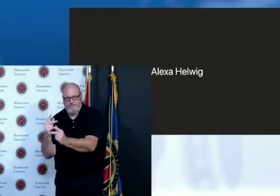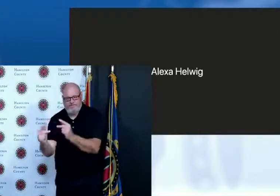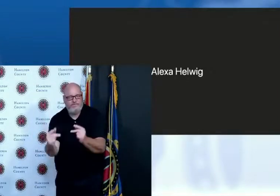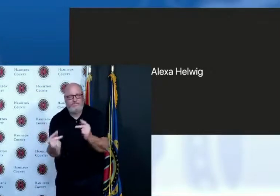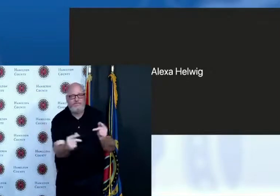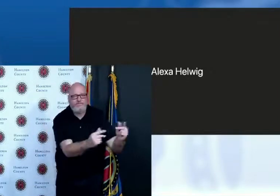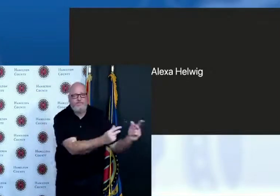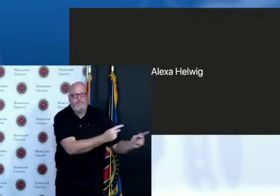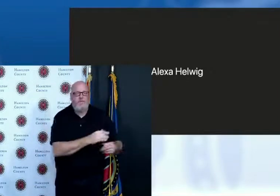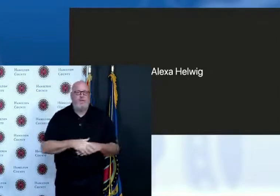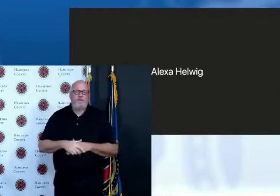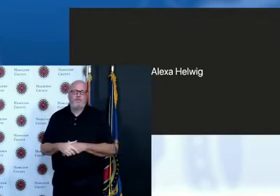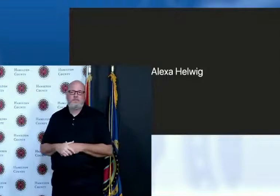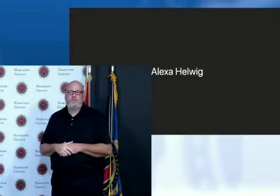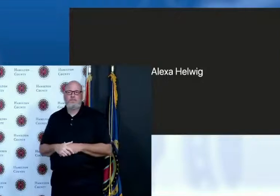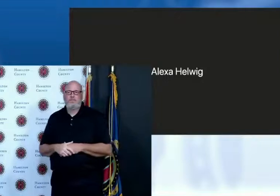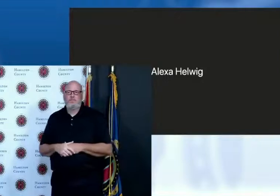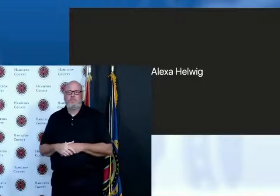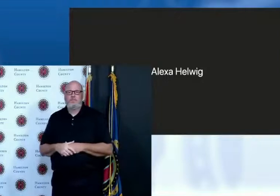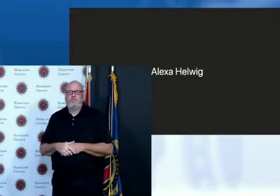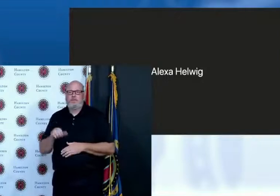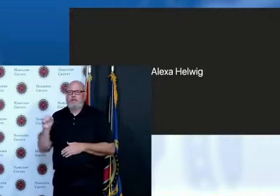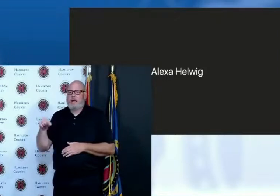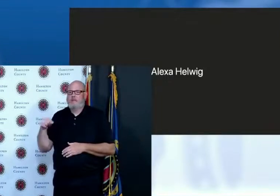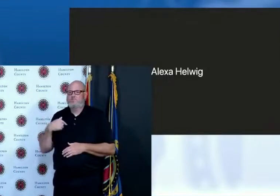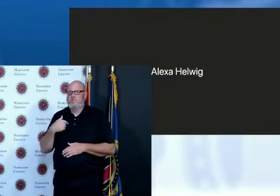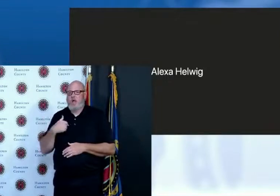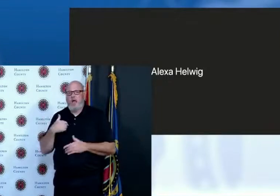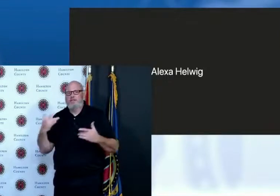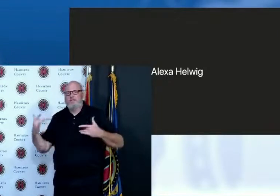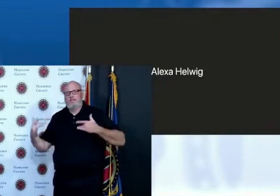several exciting things happening here in Hamilton County our agency it looks like is